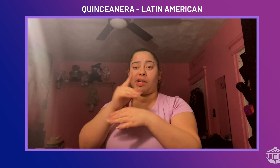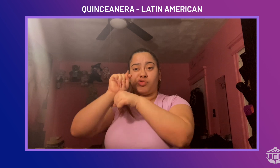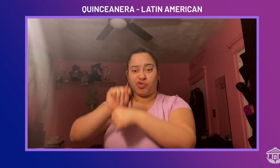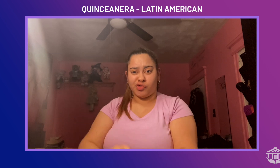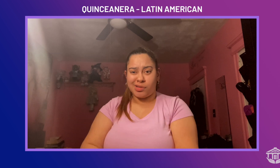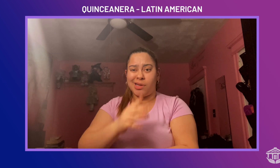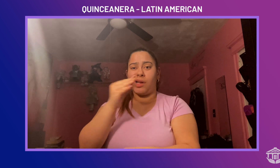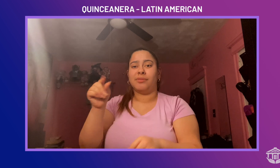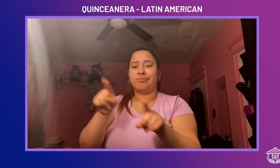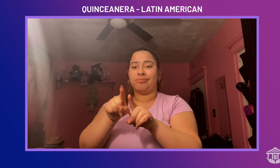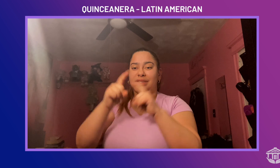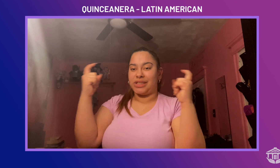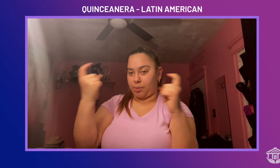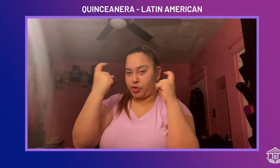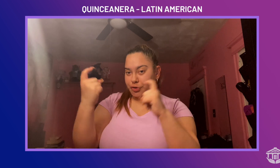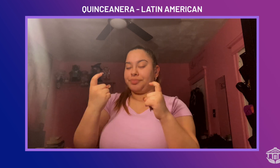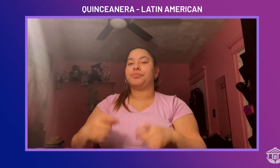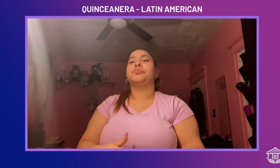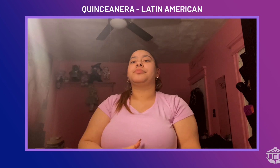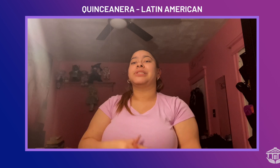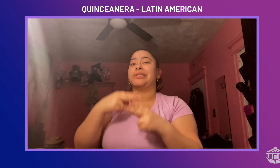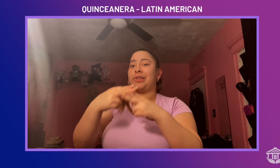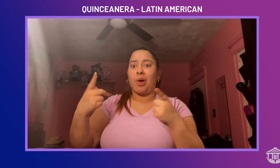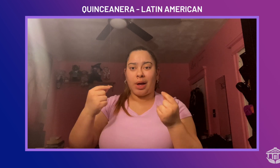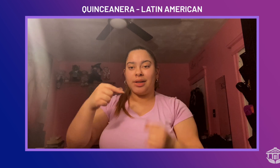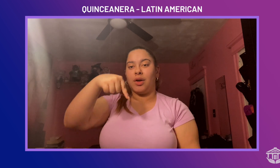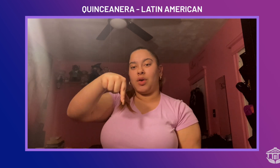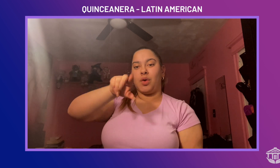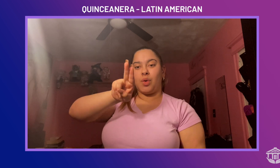celebrations that I’d like to share with you. One of them is called a quinceanera.